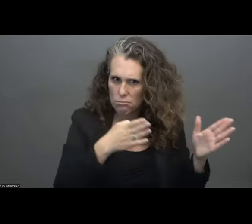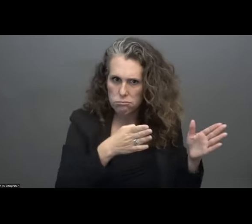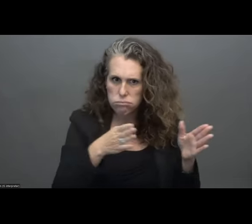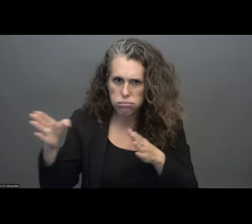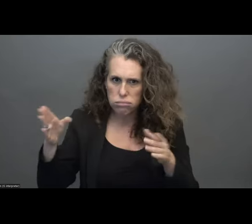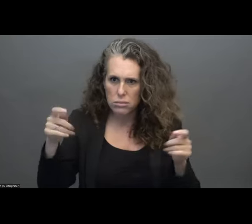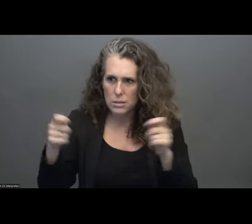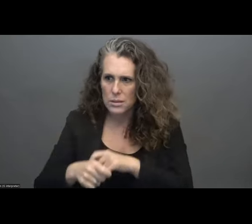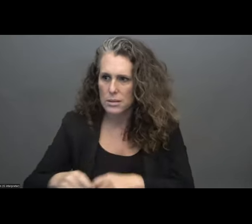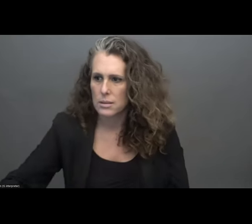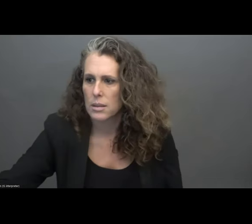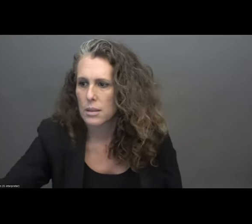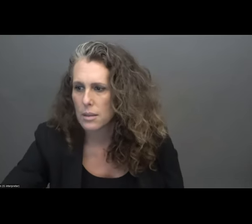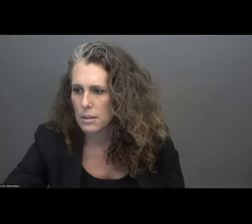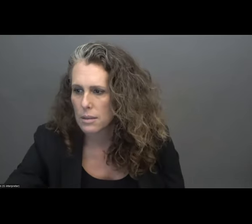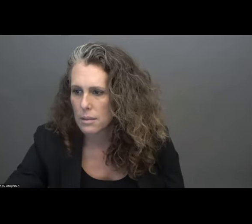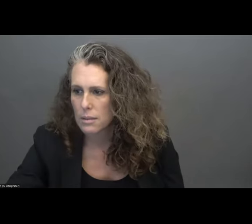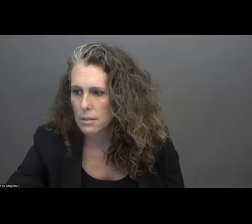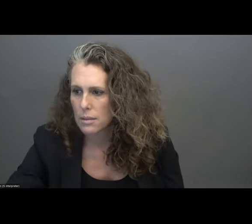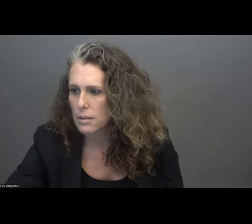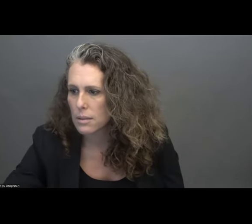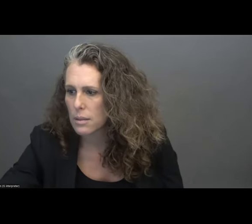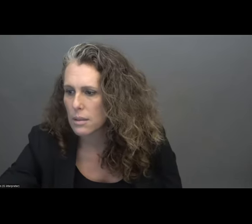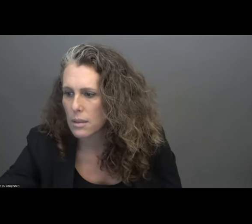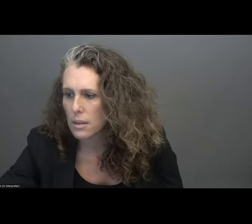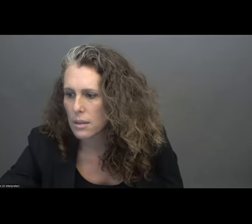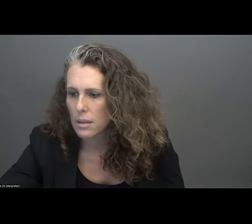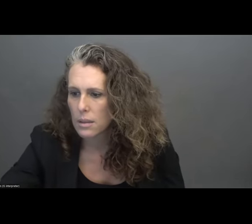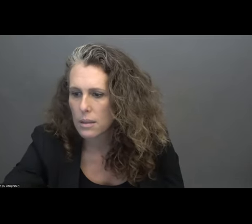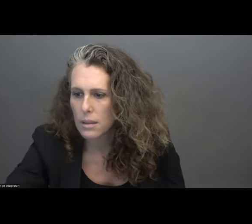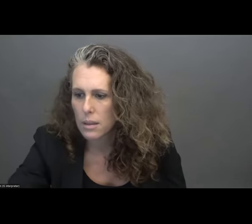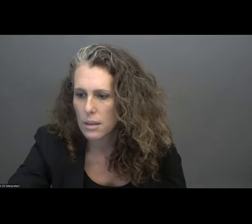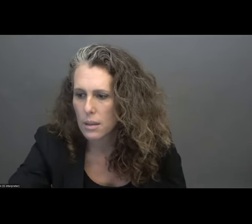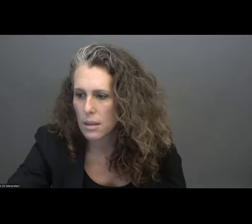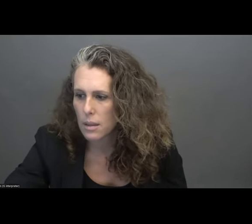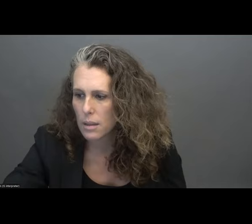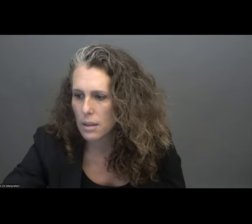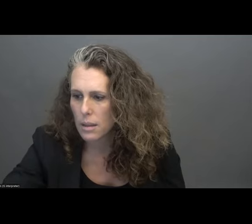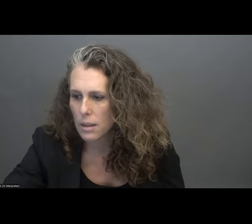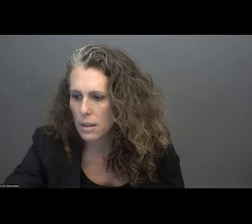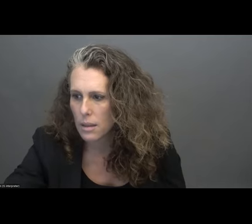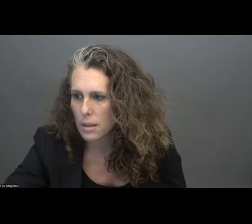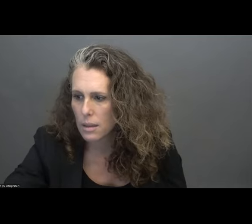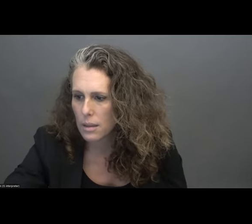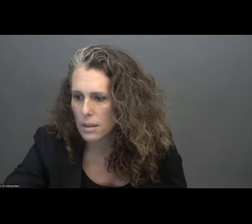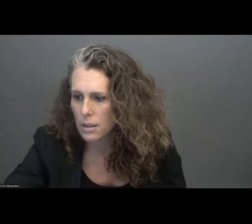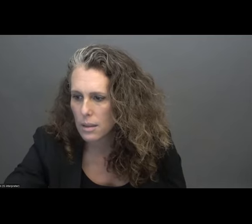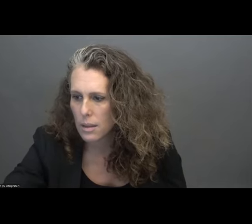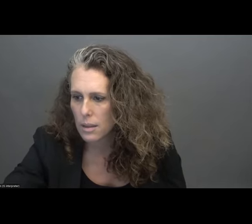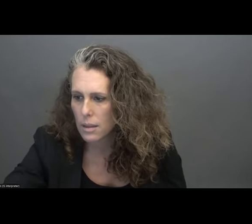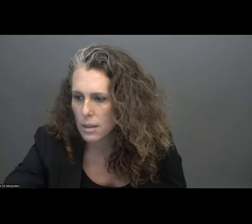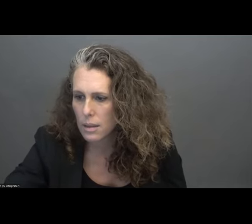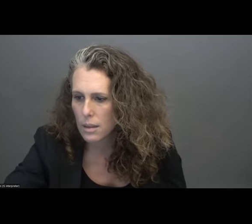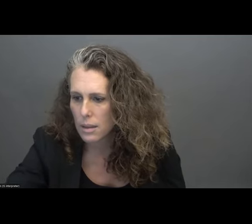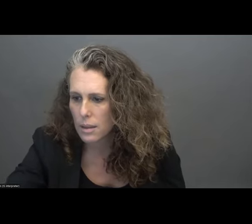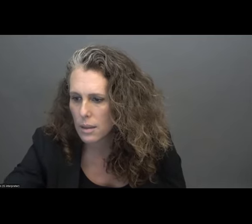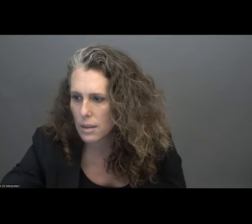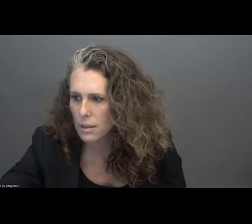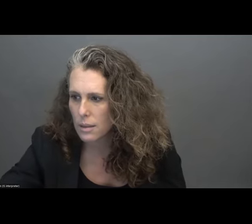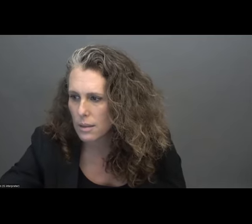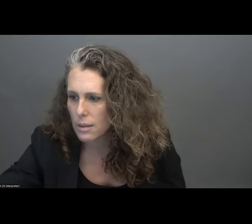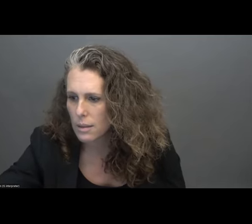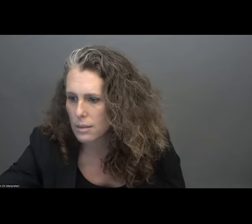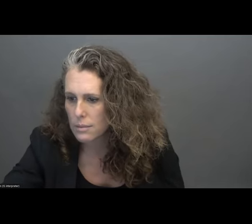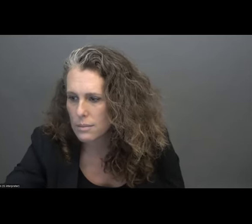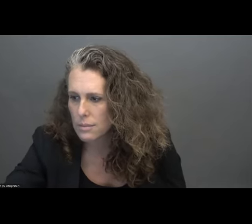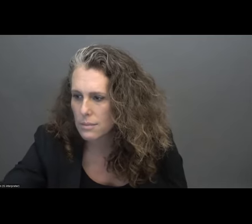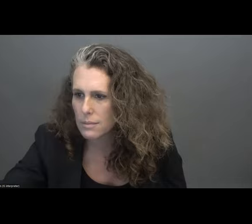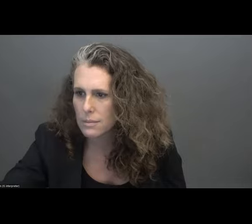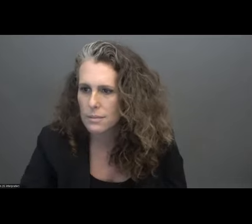of rights based advocacy. 16:41:33 And we have learned that advocacy